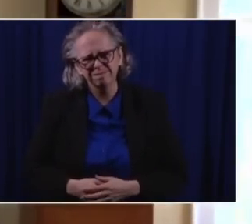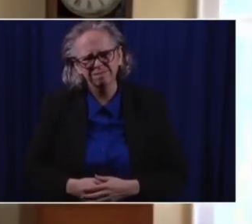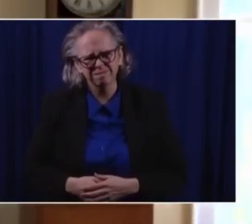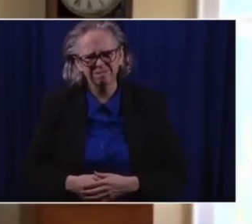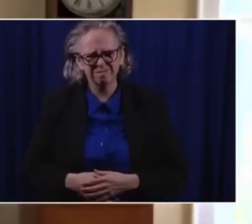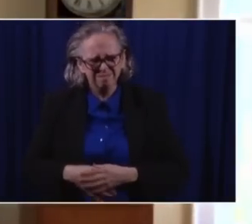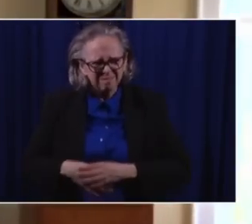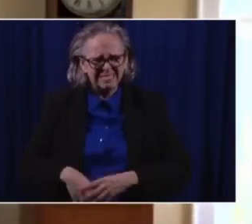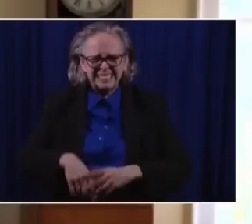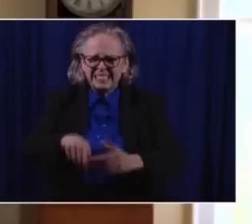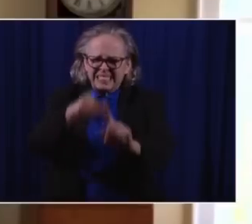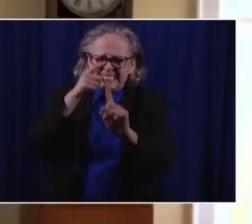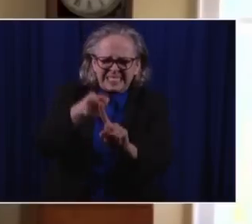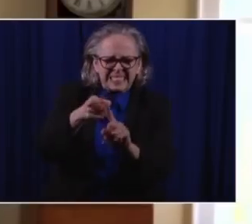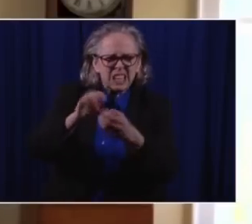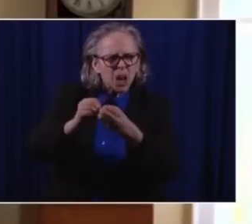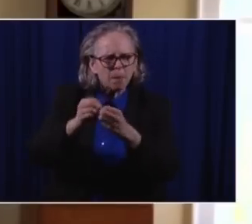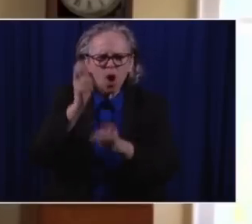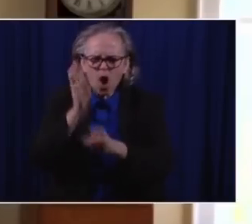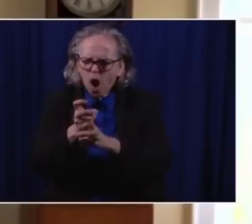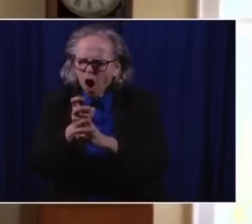going and once I explain it